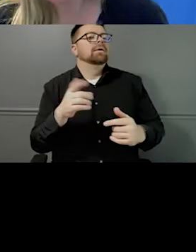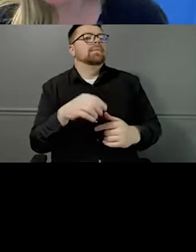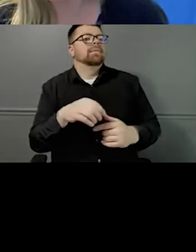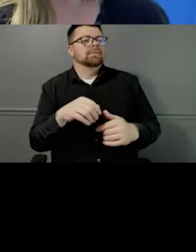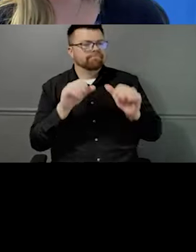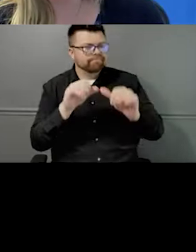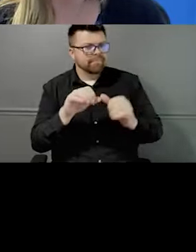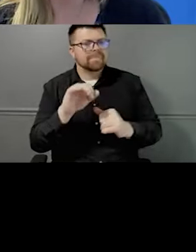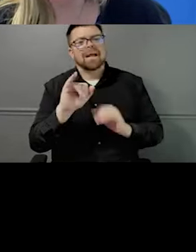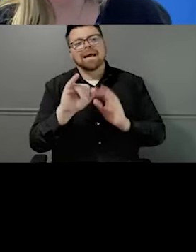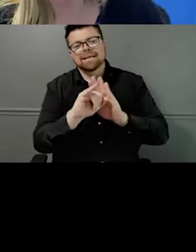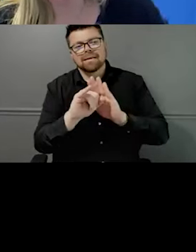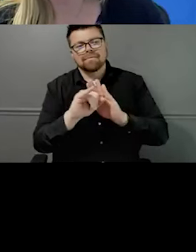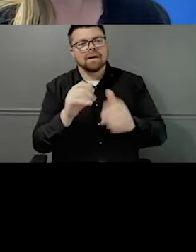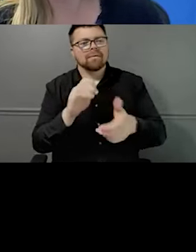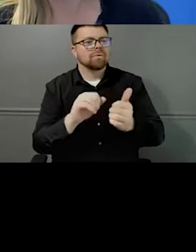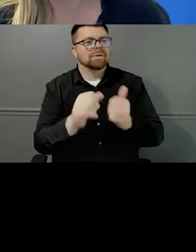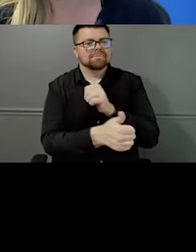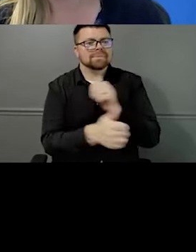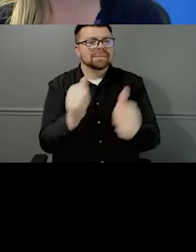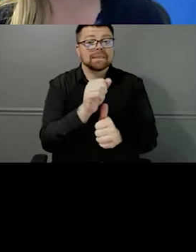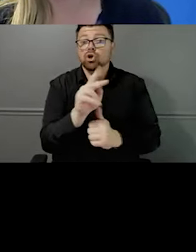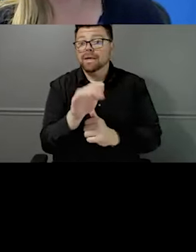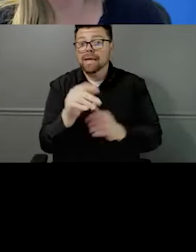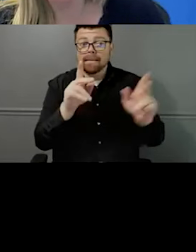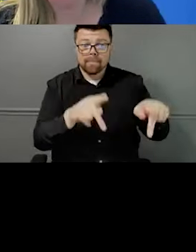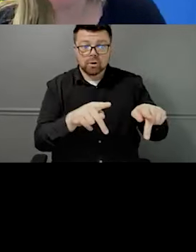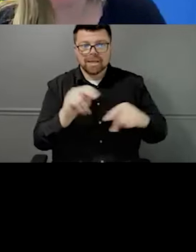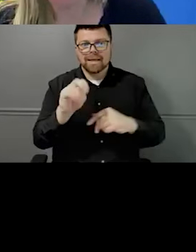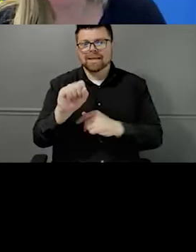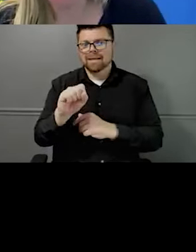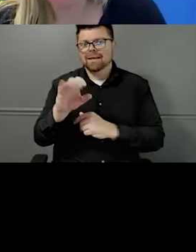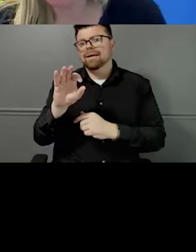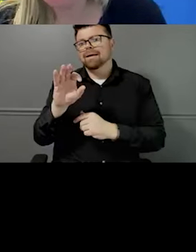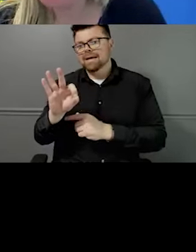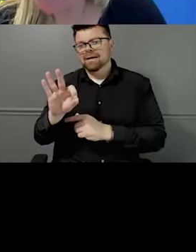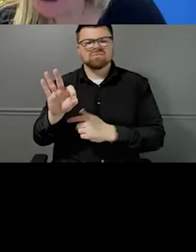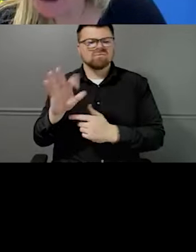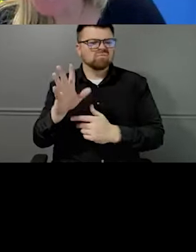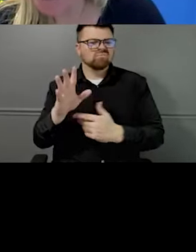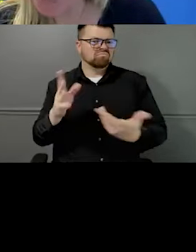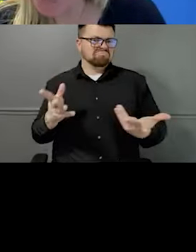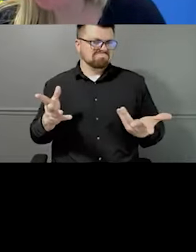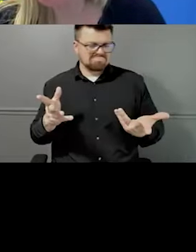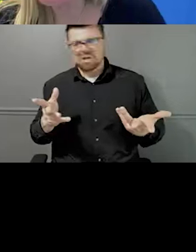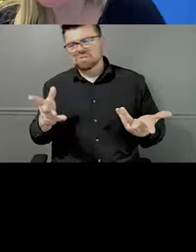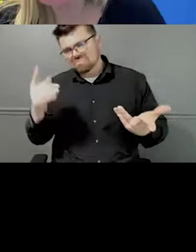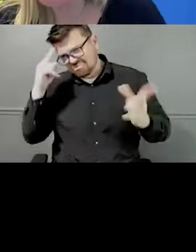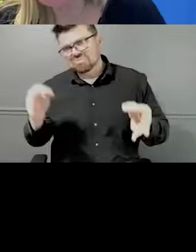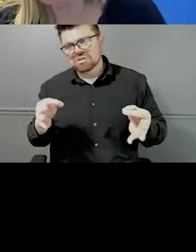NSF is opting to use ORCID for that purpose. It is an optional data field,